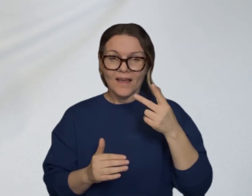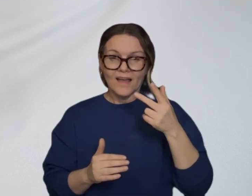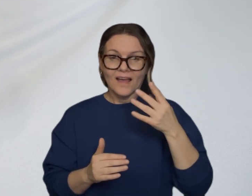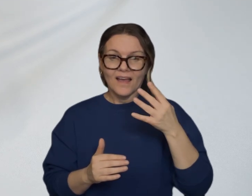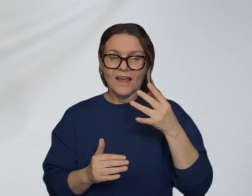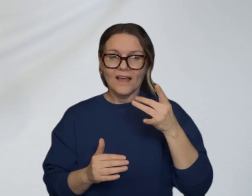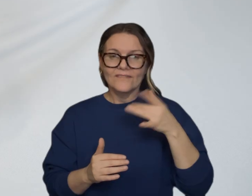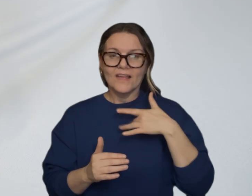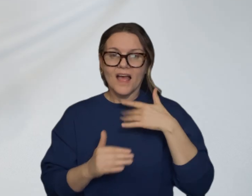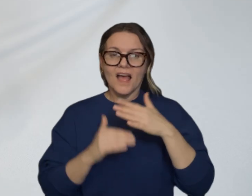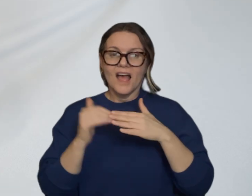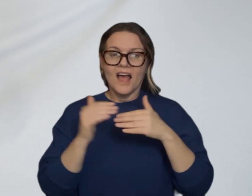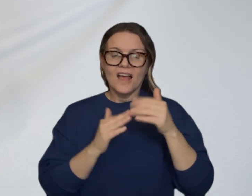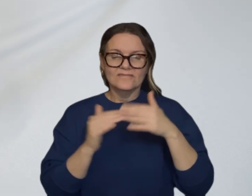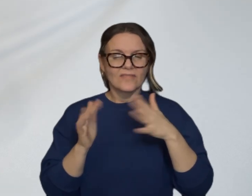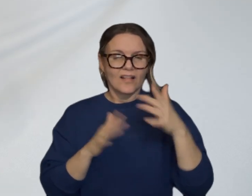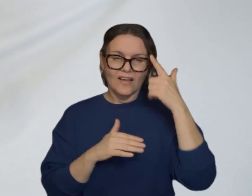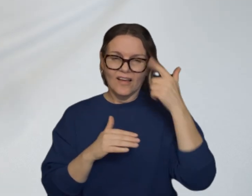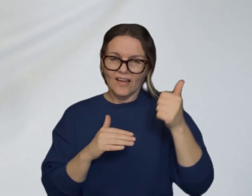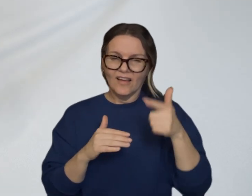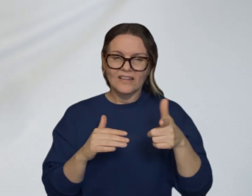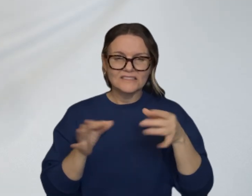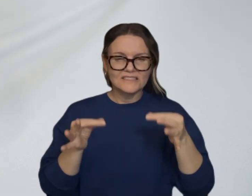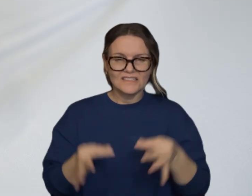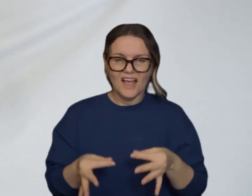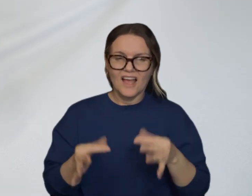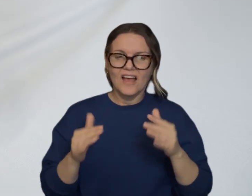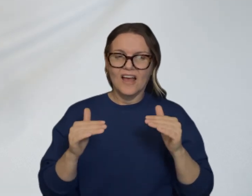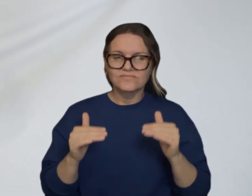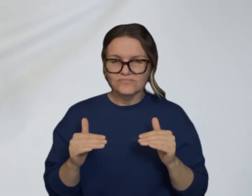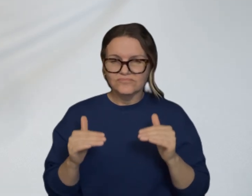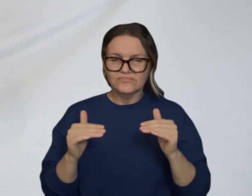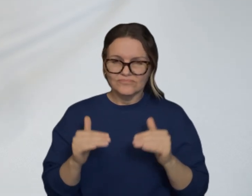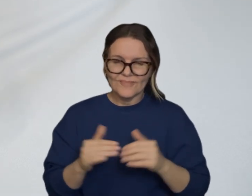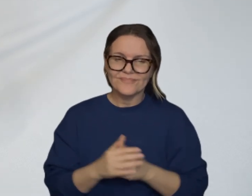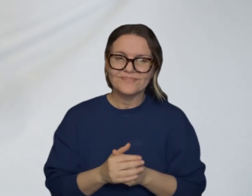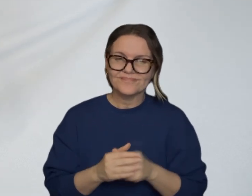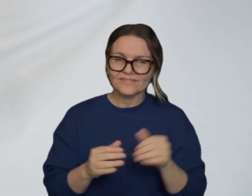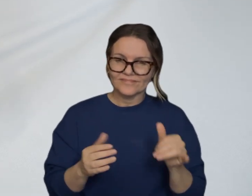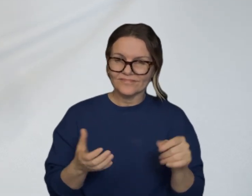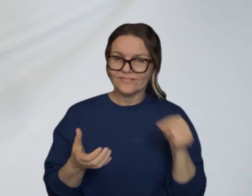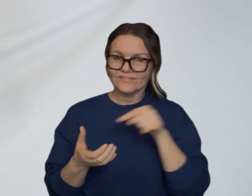the majority of your pumping time again you have a timer here so typical pumping sessions